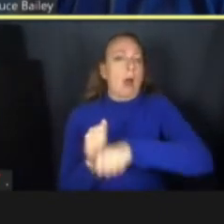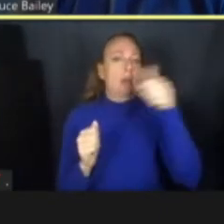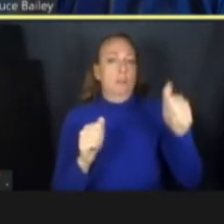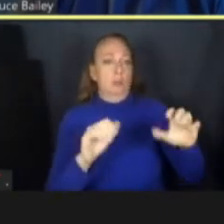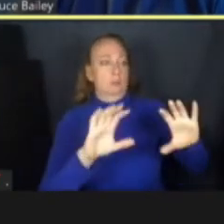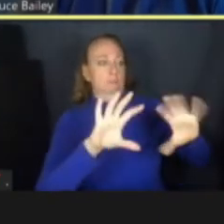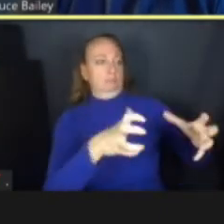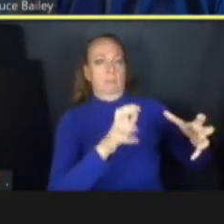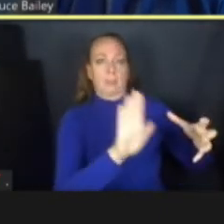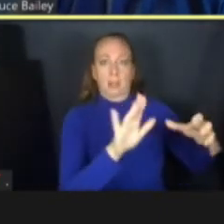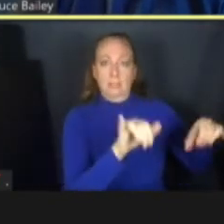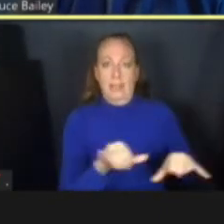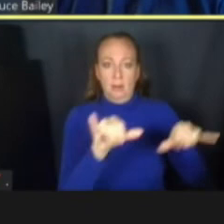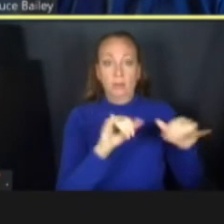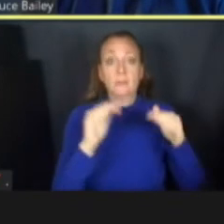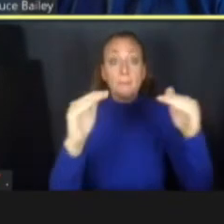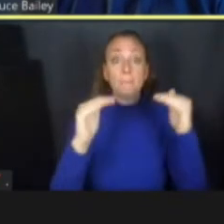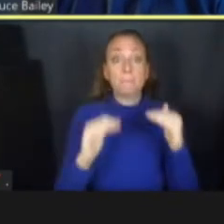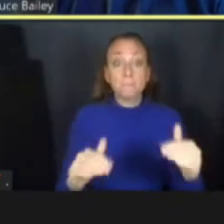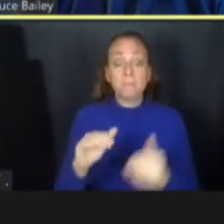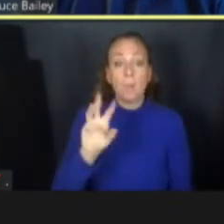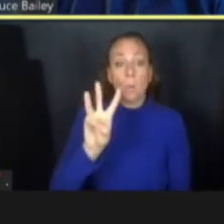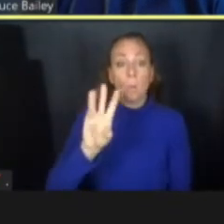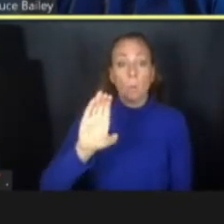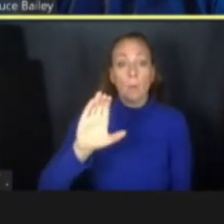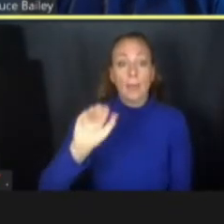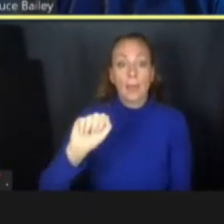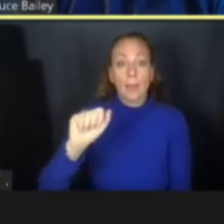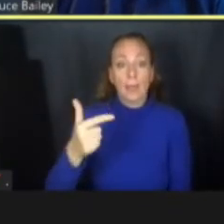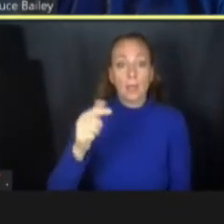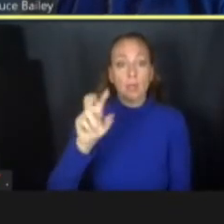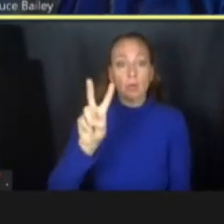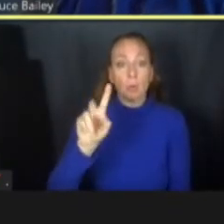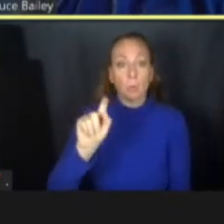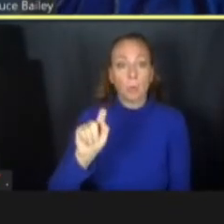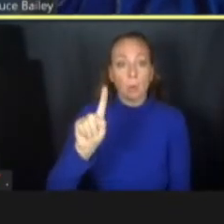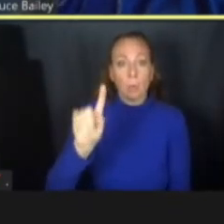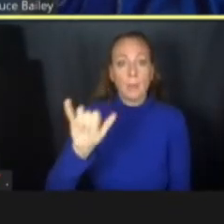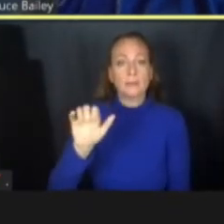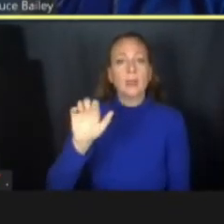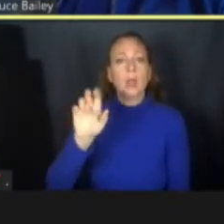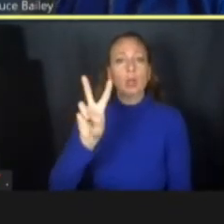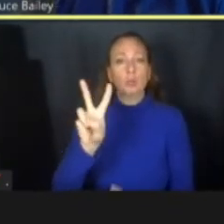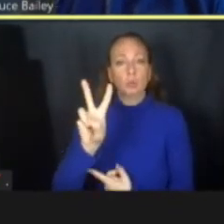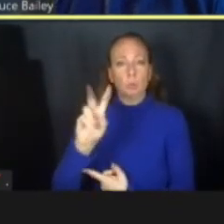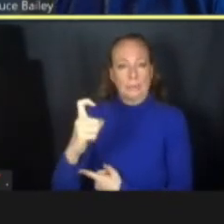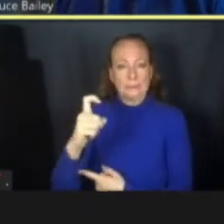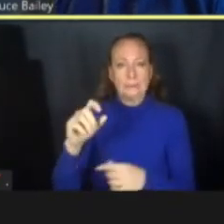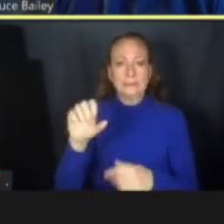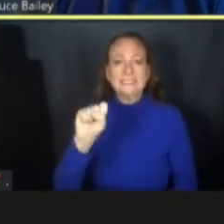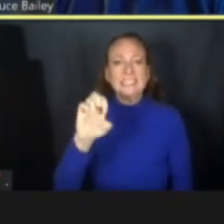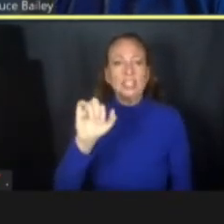WCAG 2.1 was, the WCAG 2x series was updated. WCAG 2.1 was published in 2018.